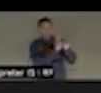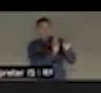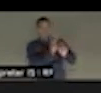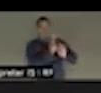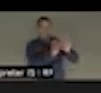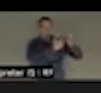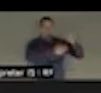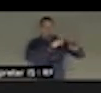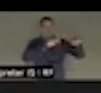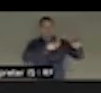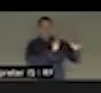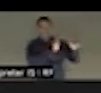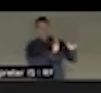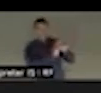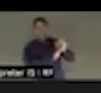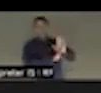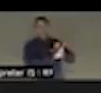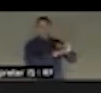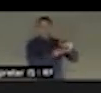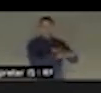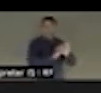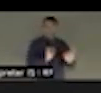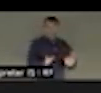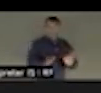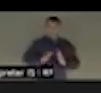the European Blind Union, the Synthesis Center for Research